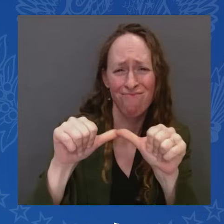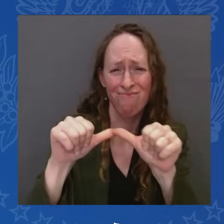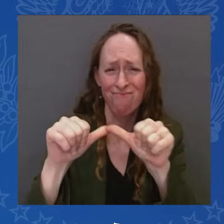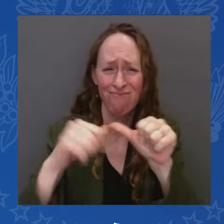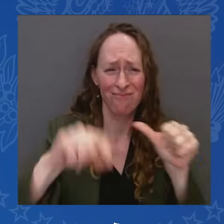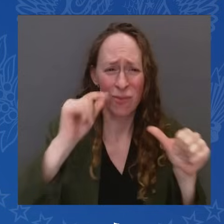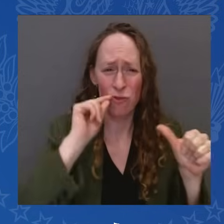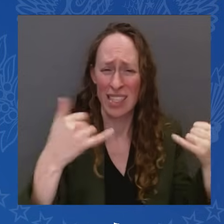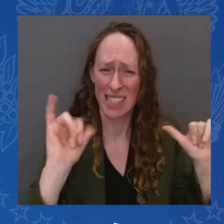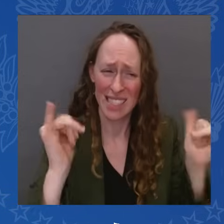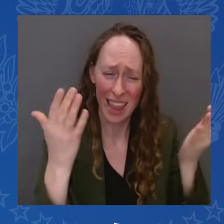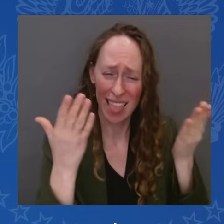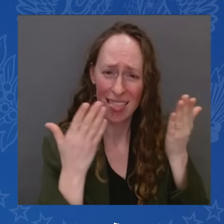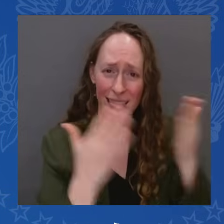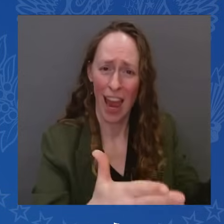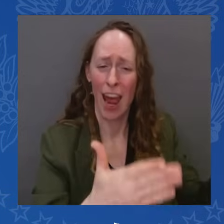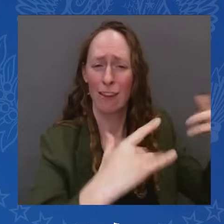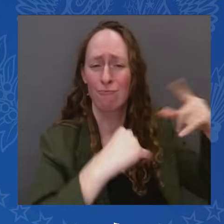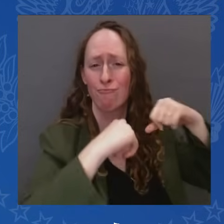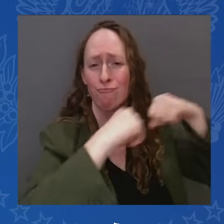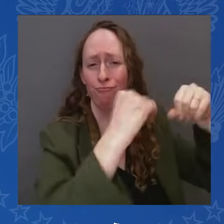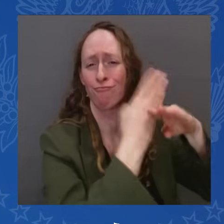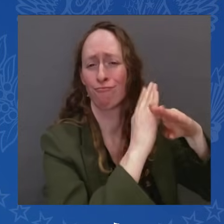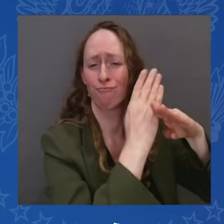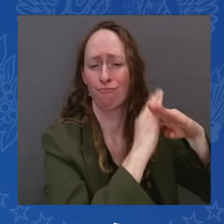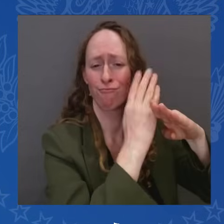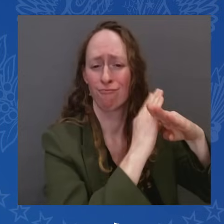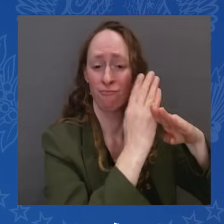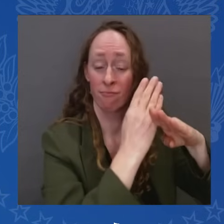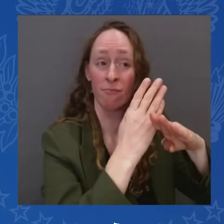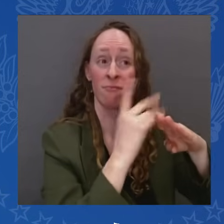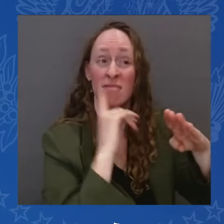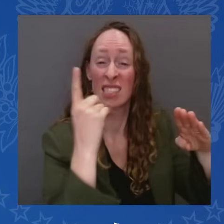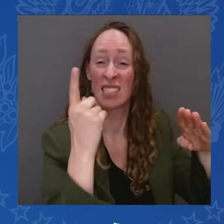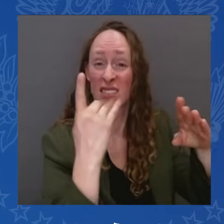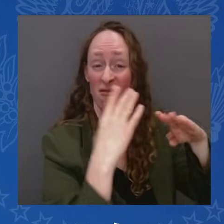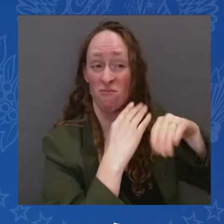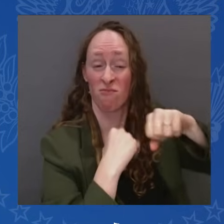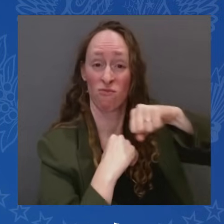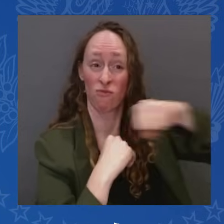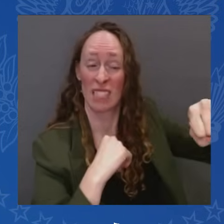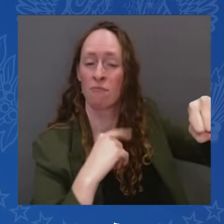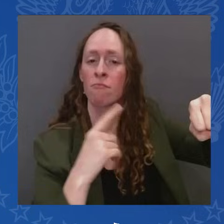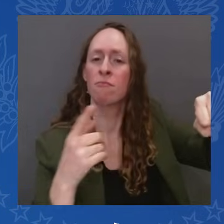Putin has failed -- failed in his effort to subjugate Ukraine. The brave people of Ukraine have defied